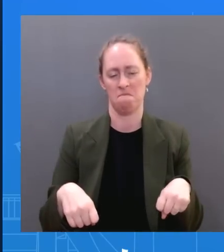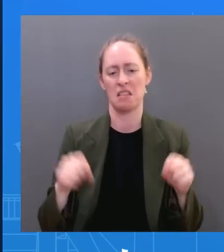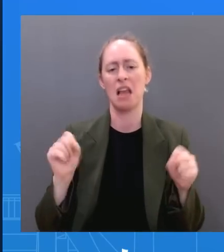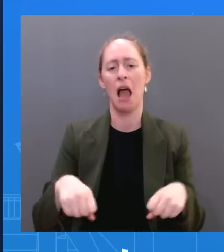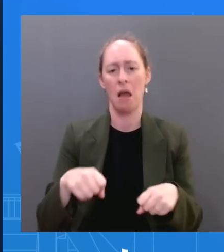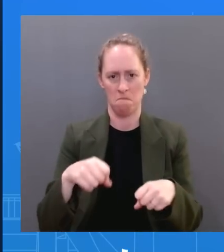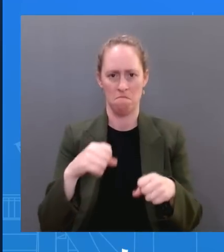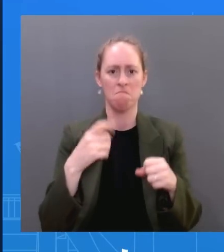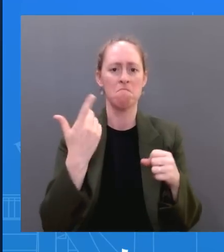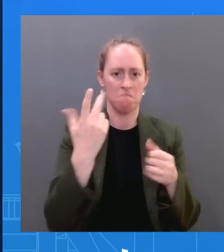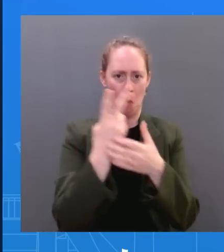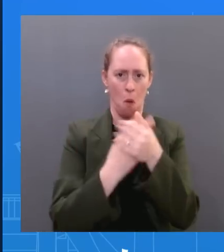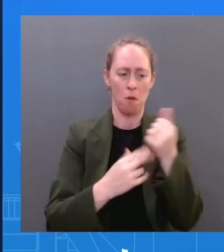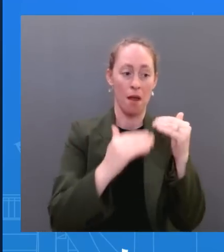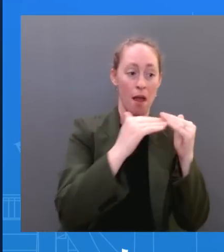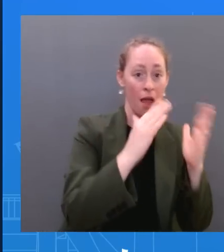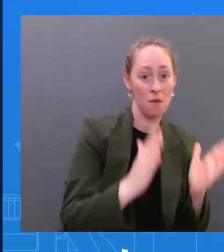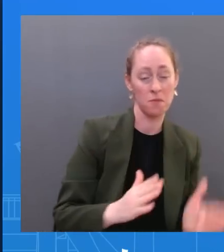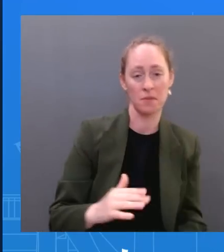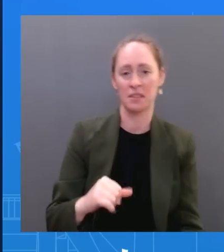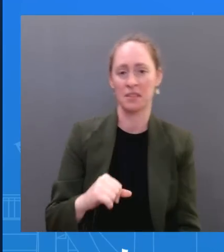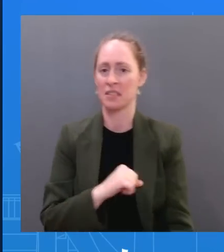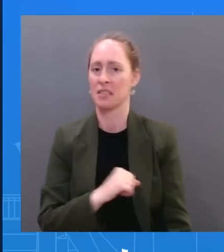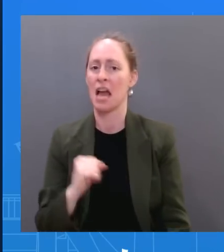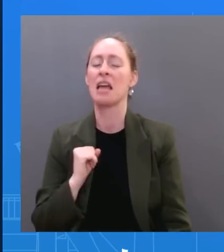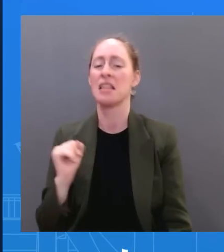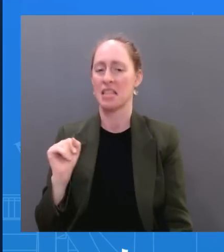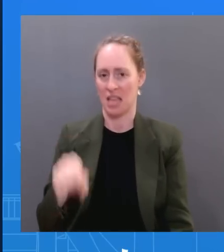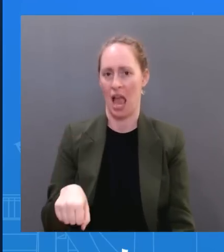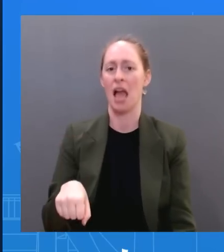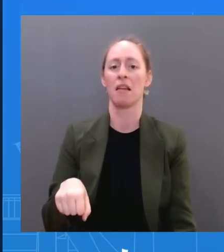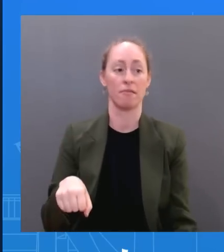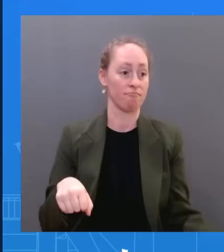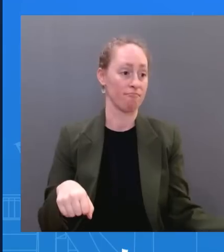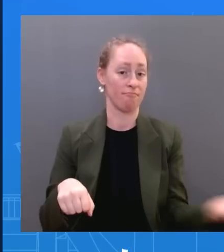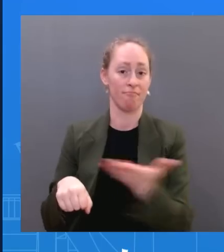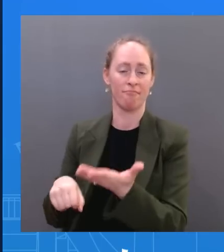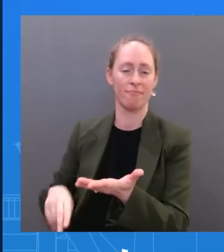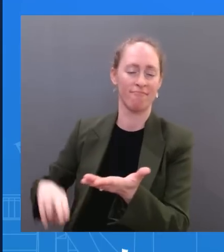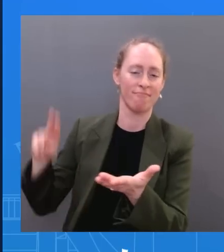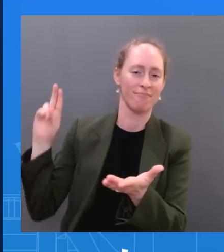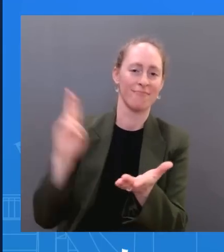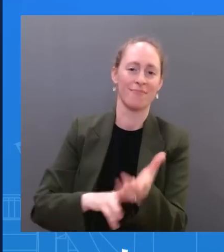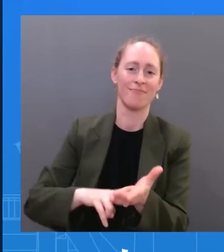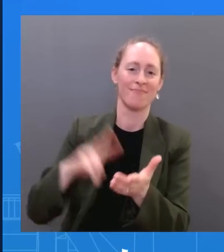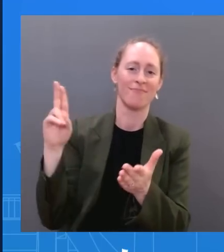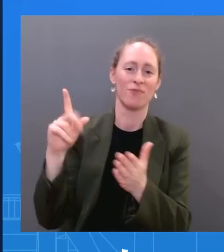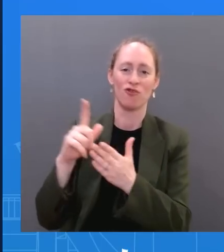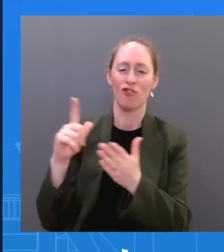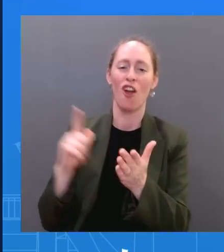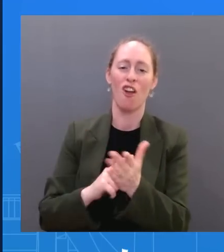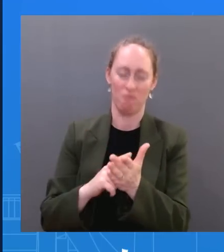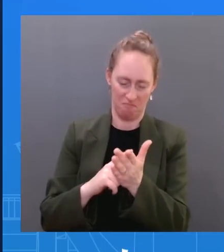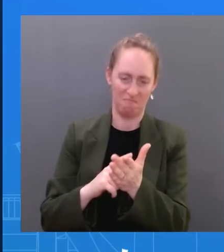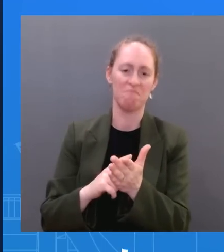and that he can begin to execute in a way that enhances America's national security, not to mention our economic competitiveness at the same time.